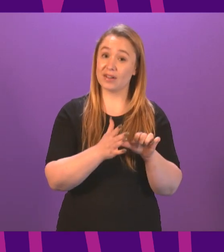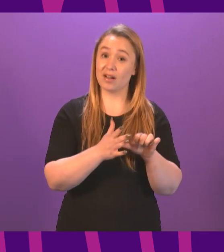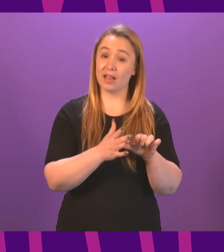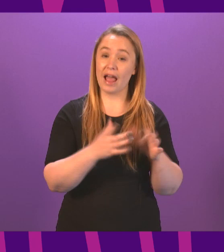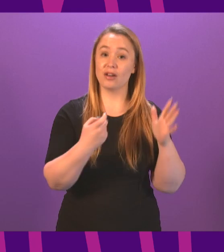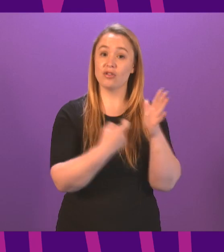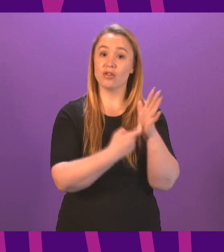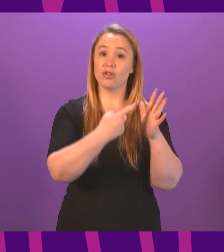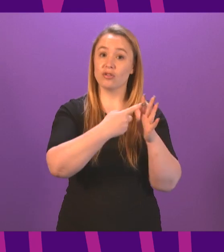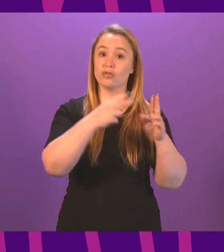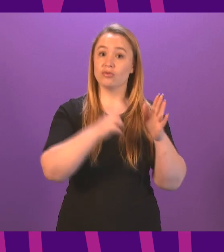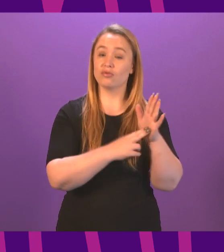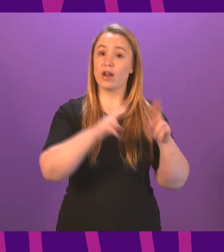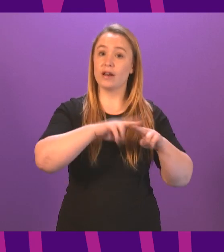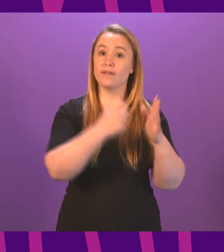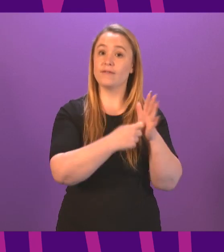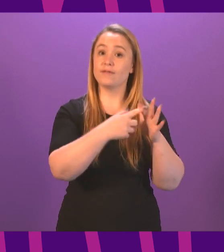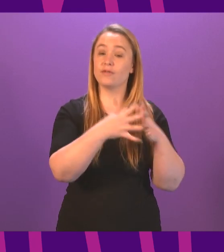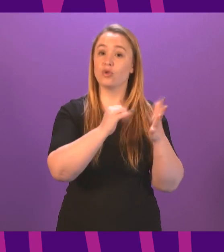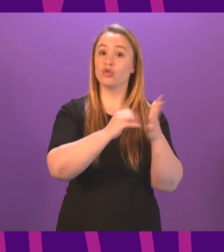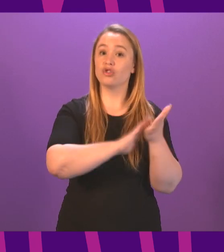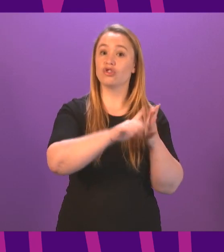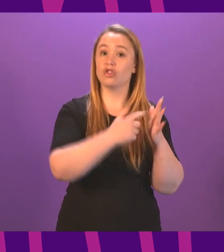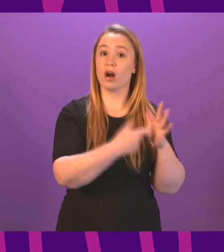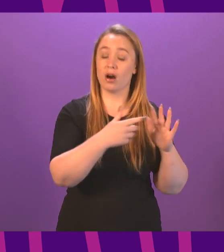including Renfrewshire. I again make the point that the restrictions that will be in place